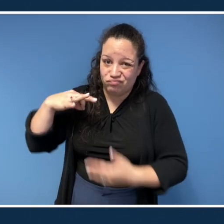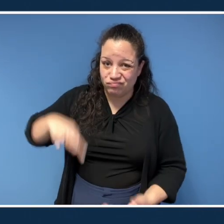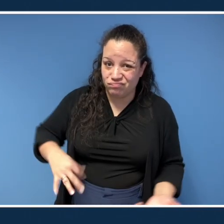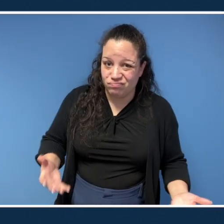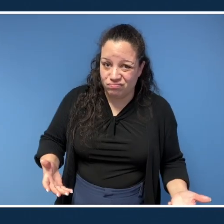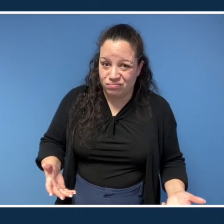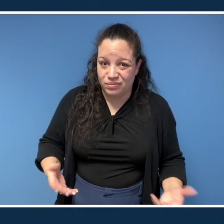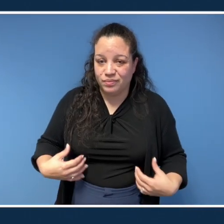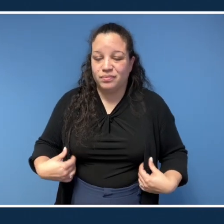And I think it's also